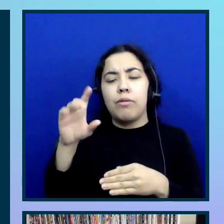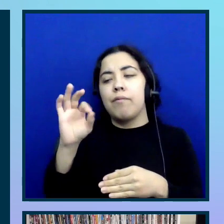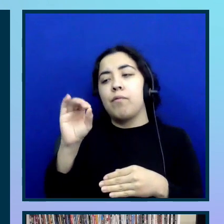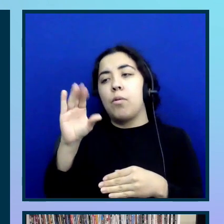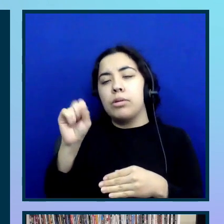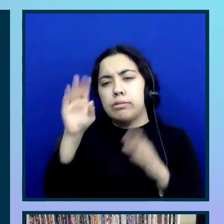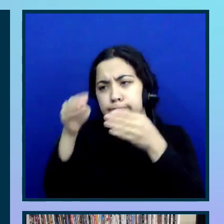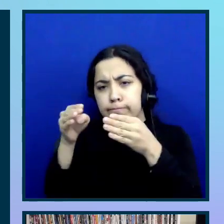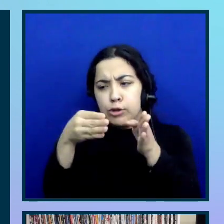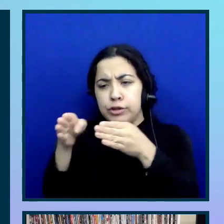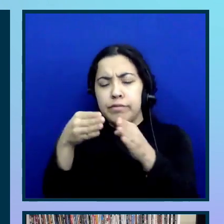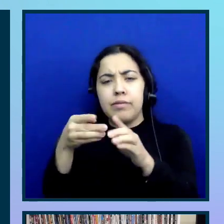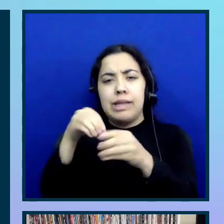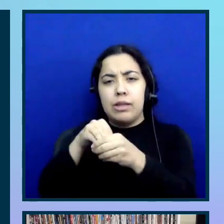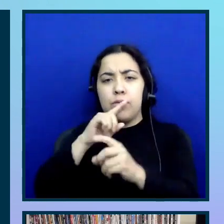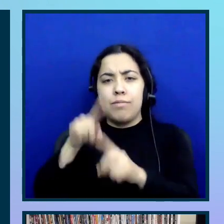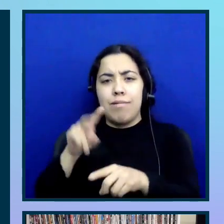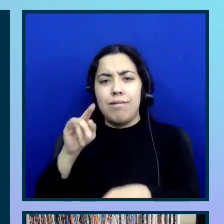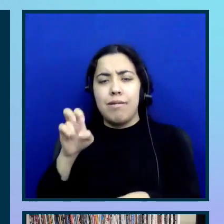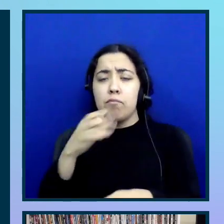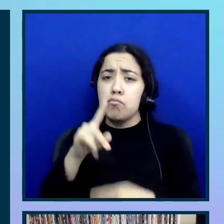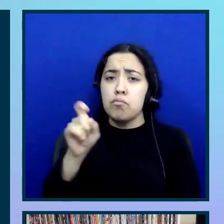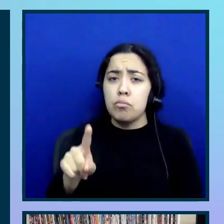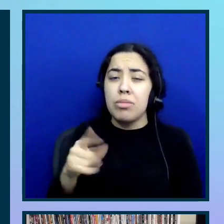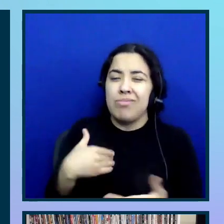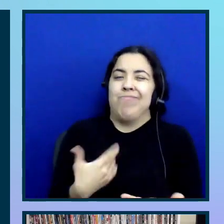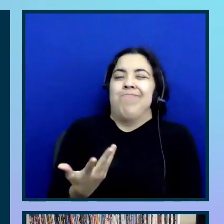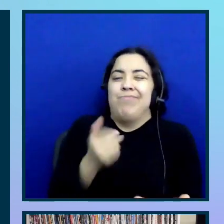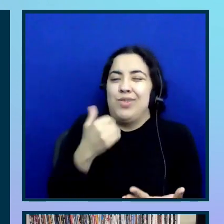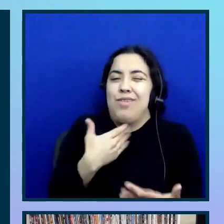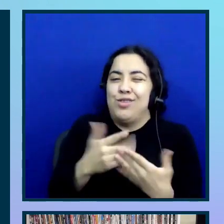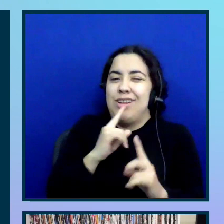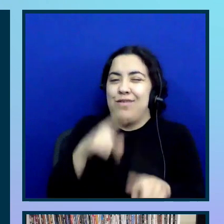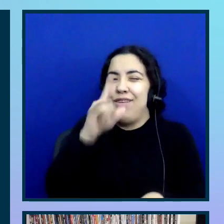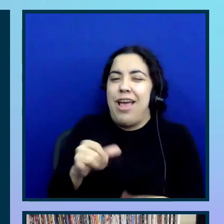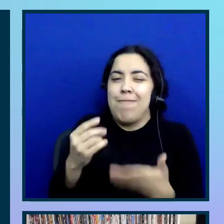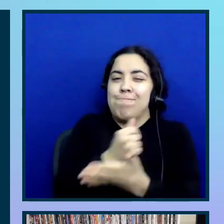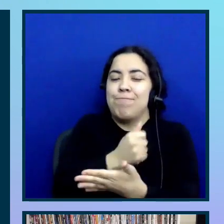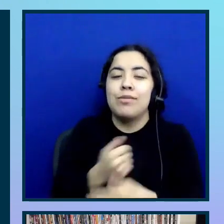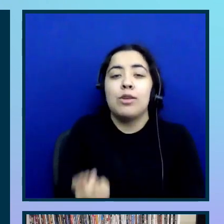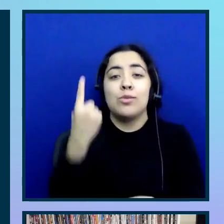and one I'm afraid I don't really have a good answer for. So this is one of the issues I reported